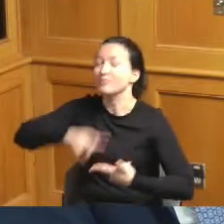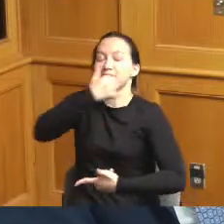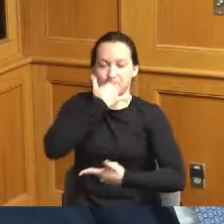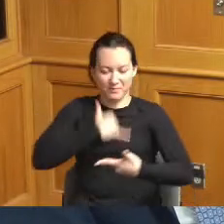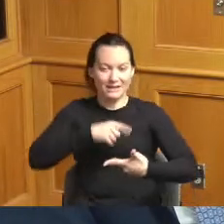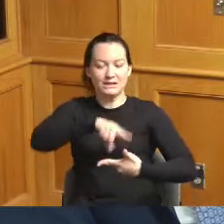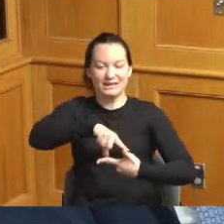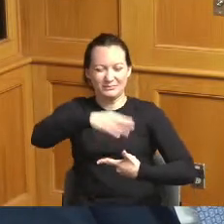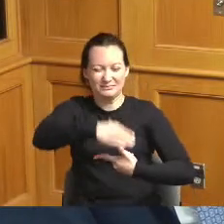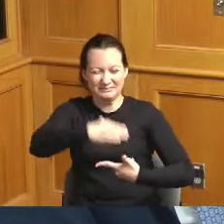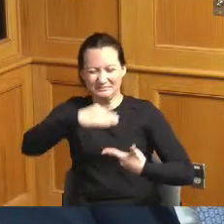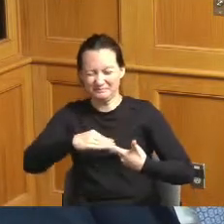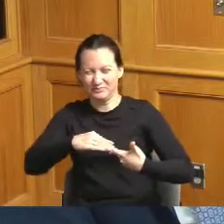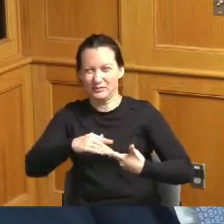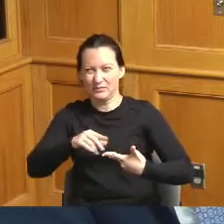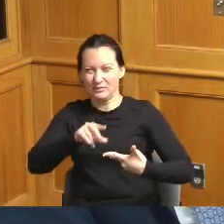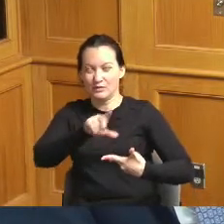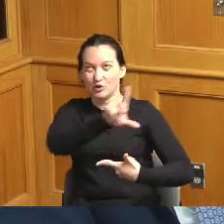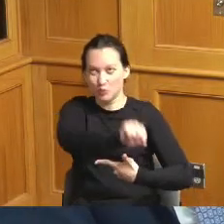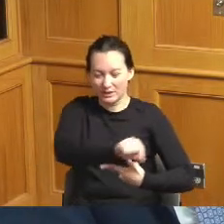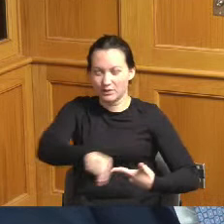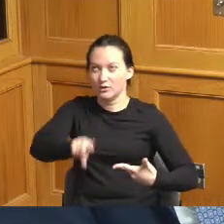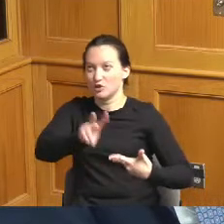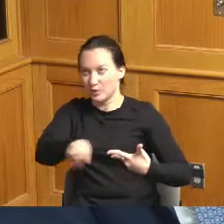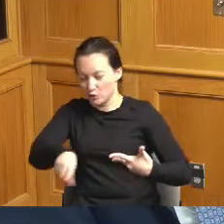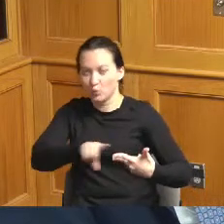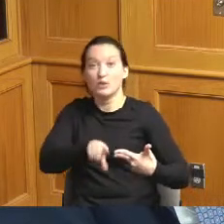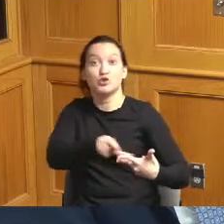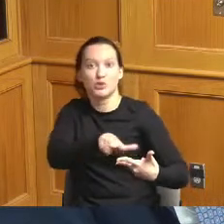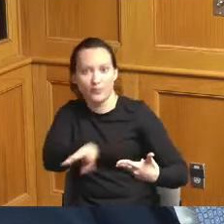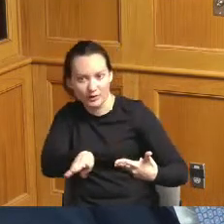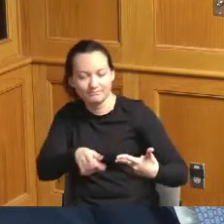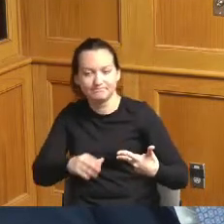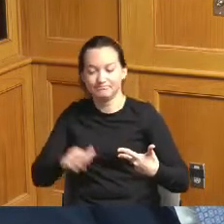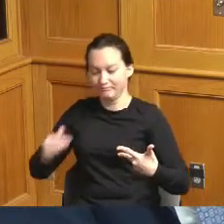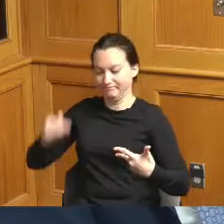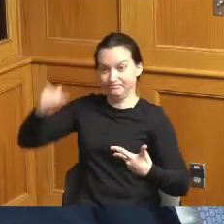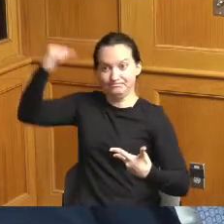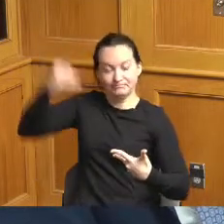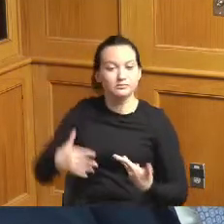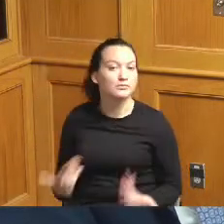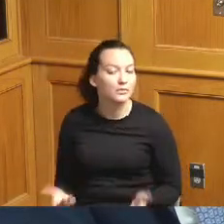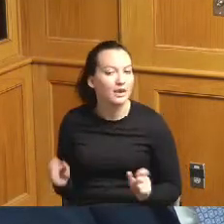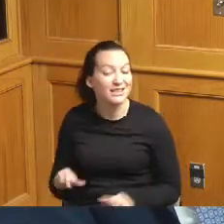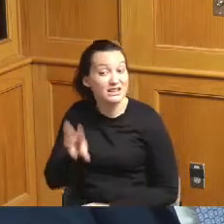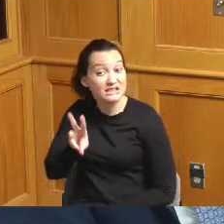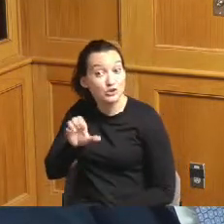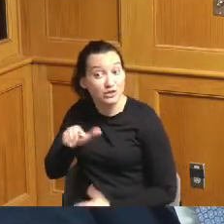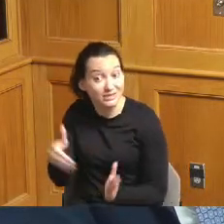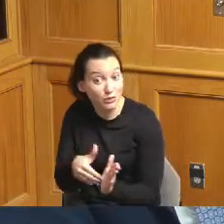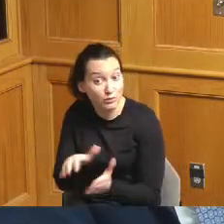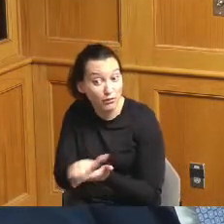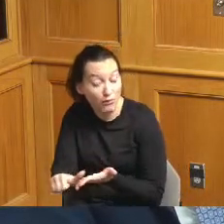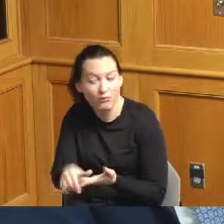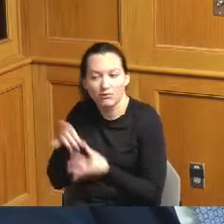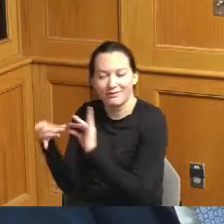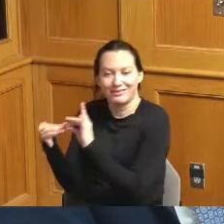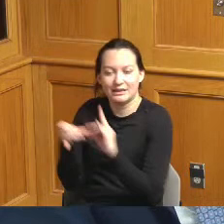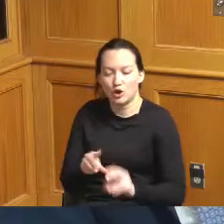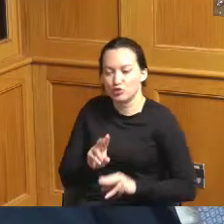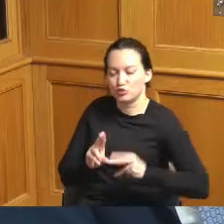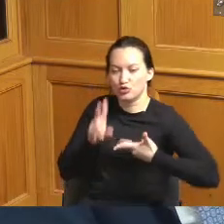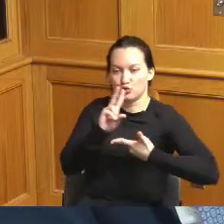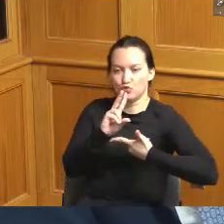they would go to 24. so it's 20 22 24. and so that 600,000 is linked to that two dollar increase that